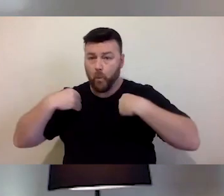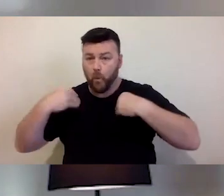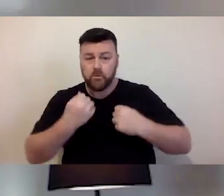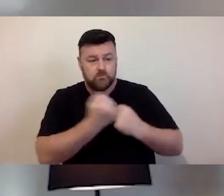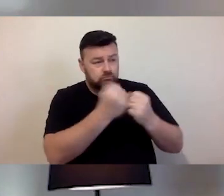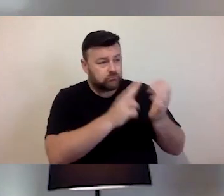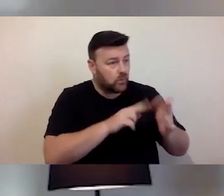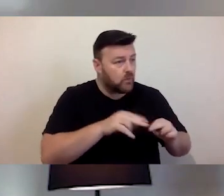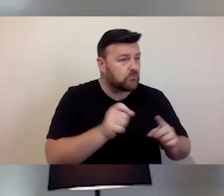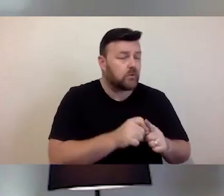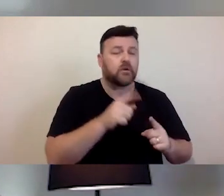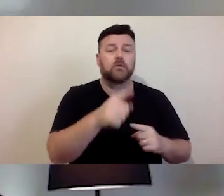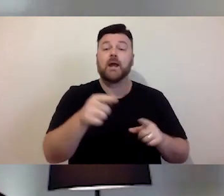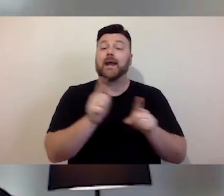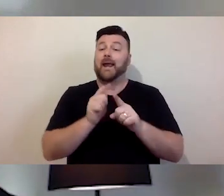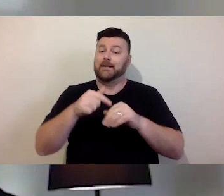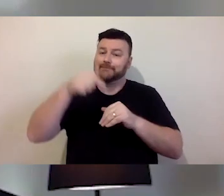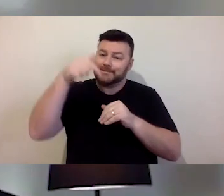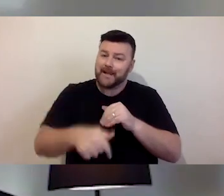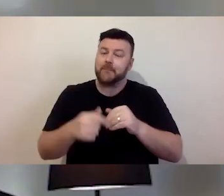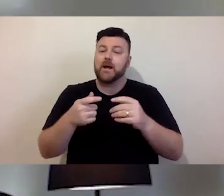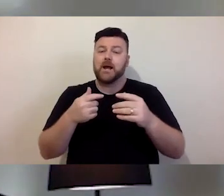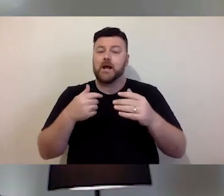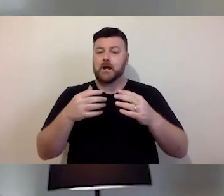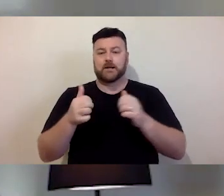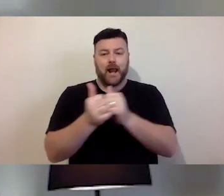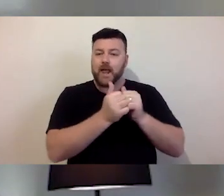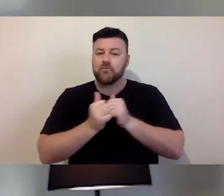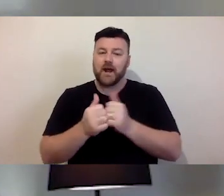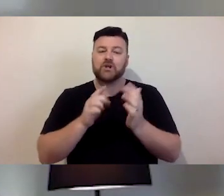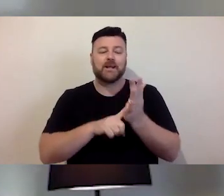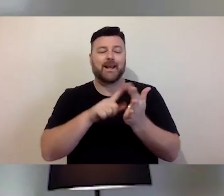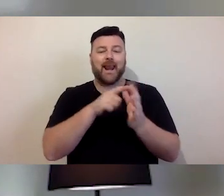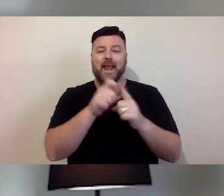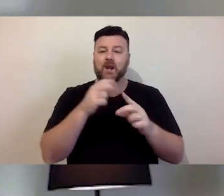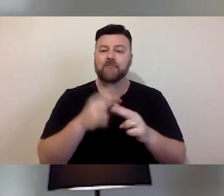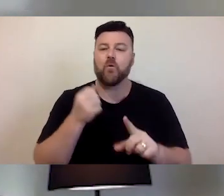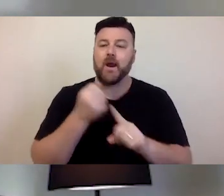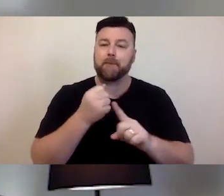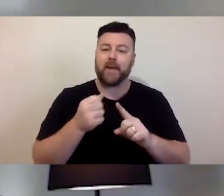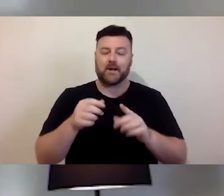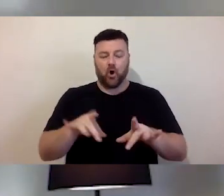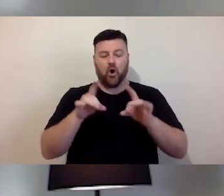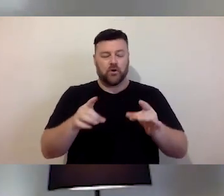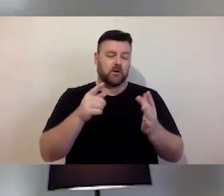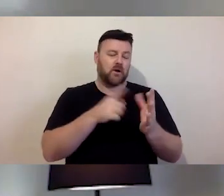collaboration lead for the collaboration for impact. Leading